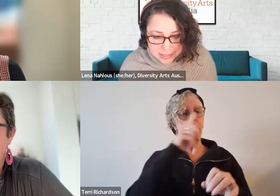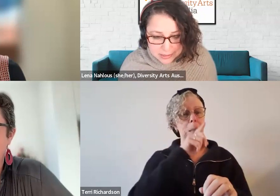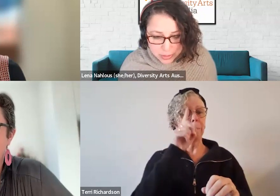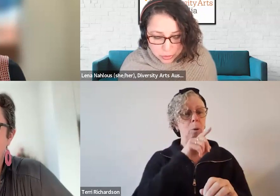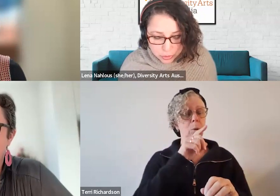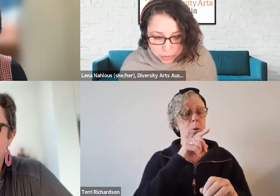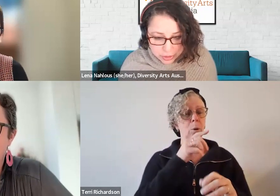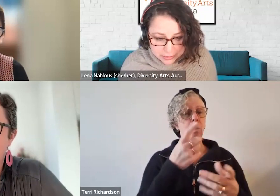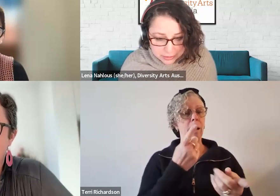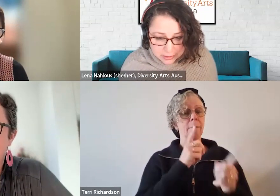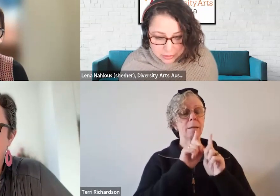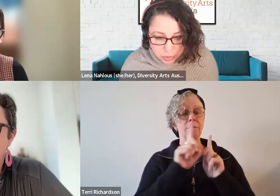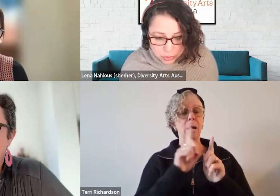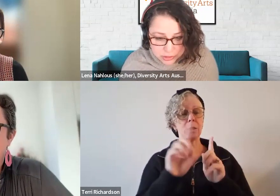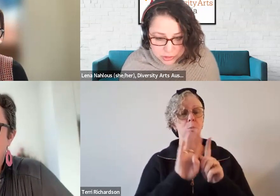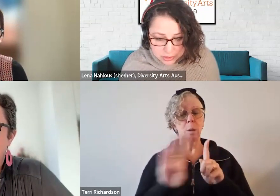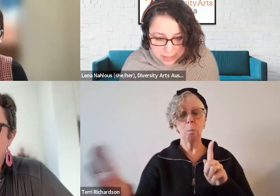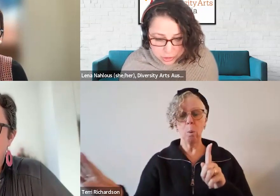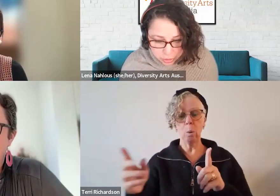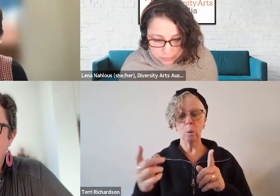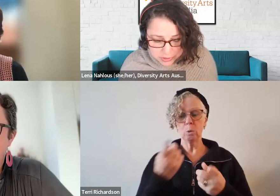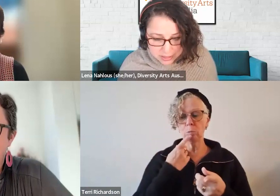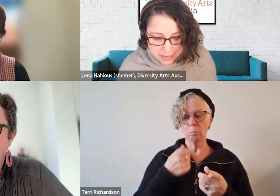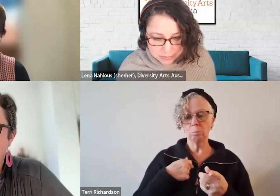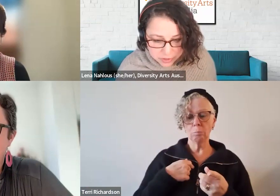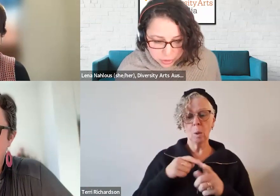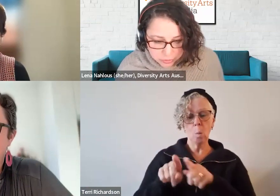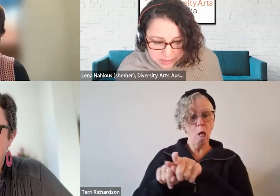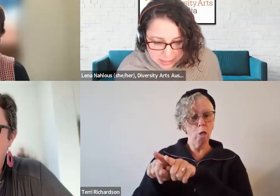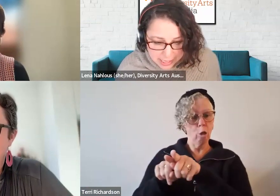learning the roles are termed so they have them for terms.